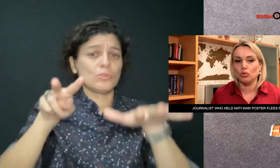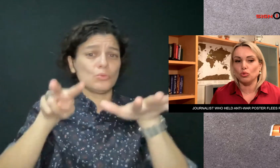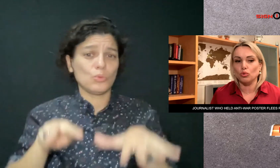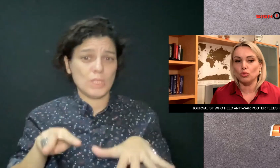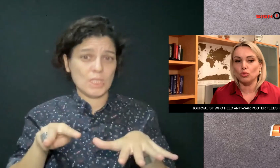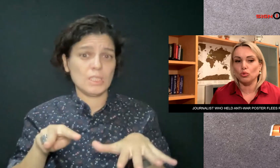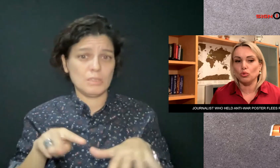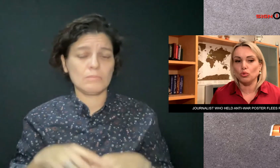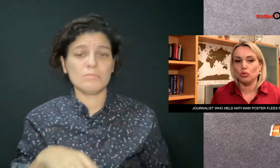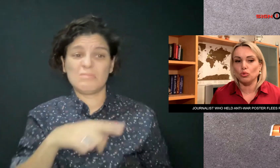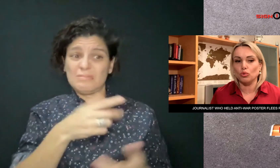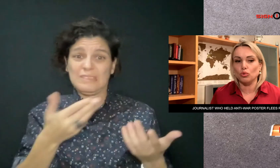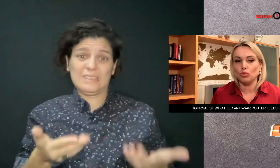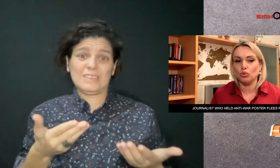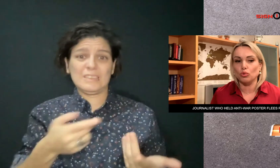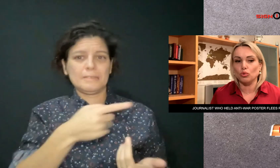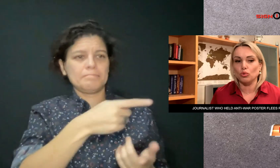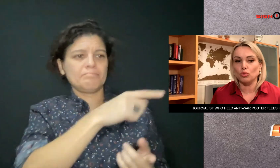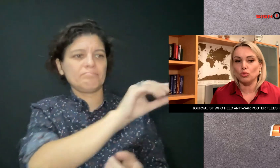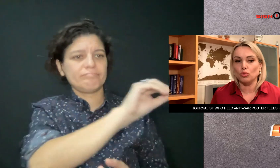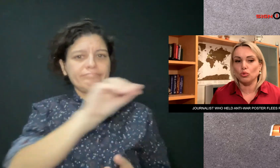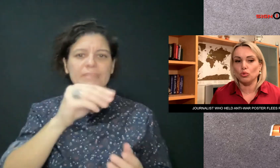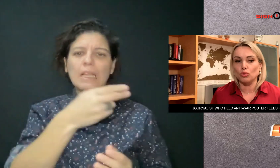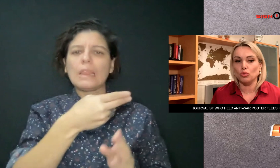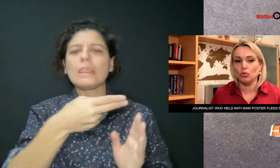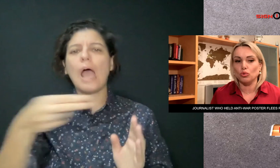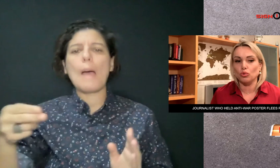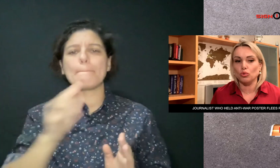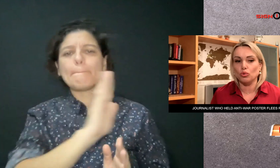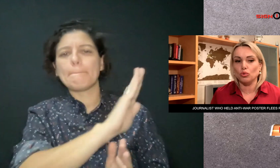after participating in the protest in July